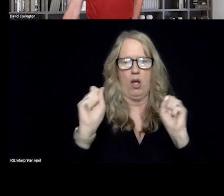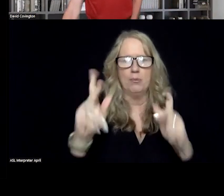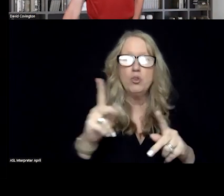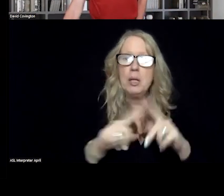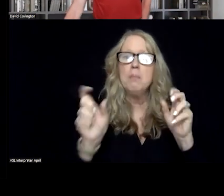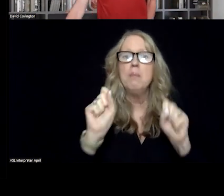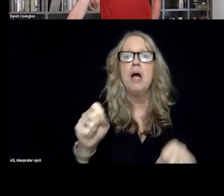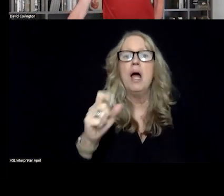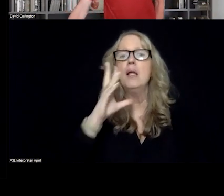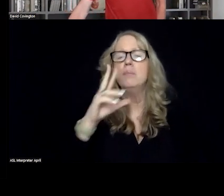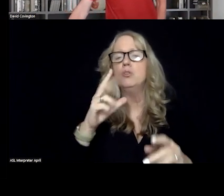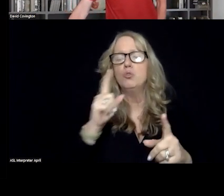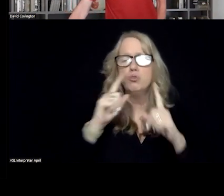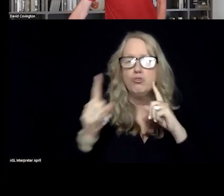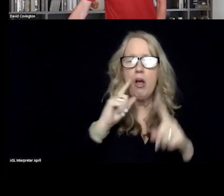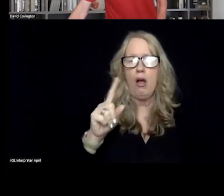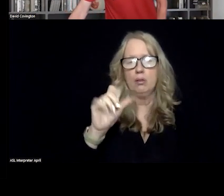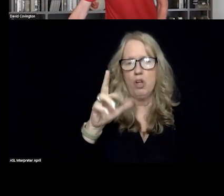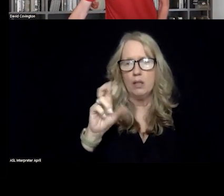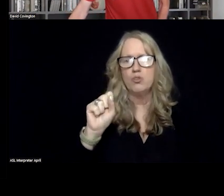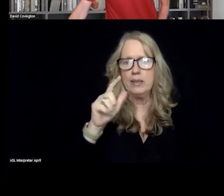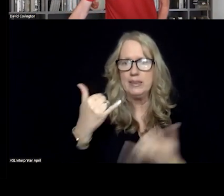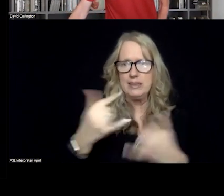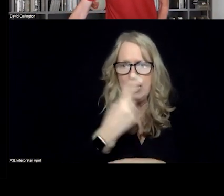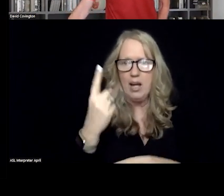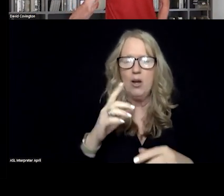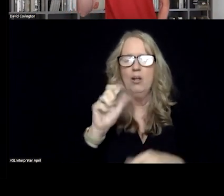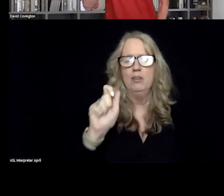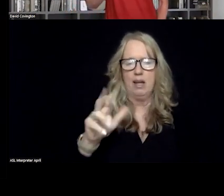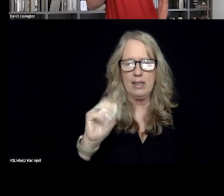THE WEBSITE TO GET THE LATEST INFORMATION AT WELL AS THE